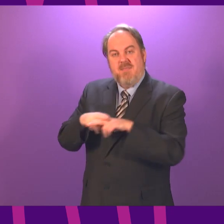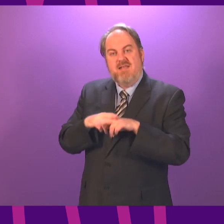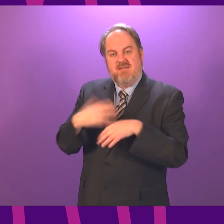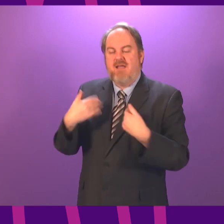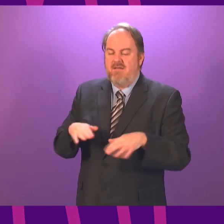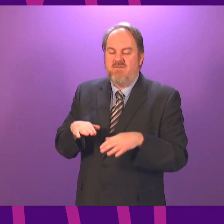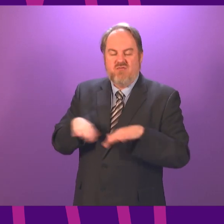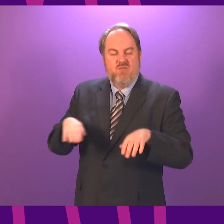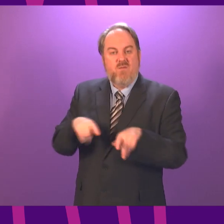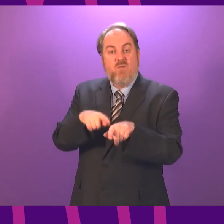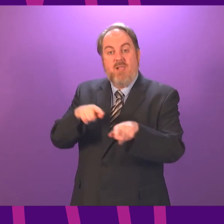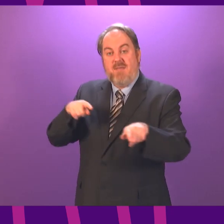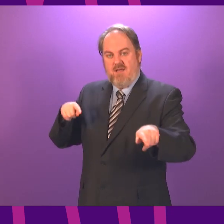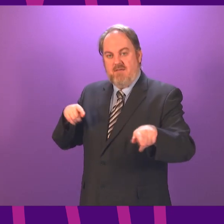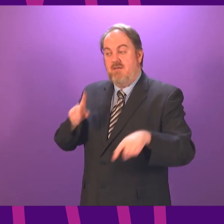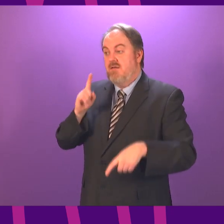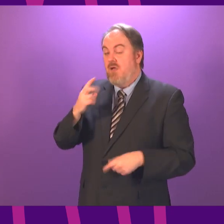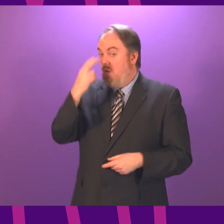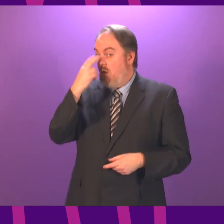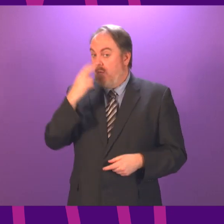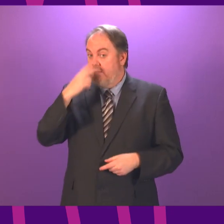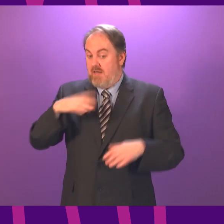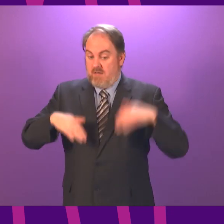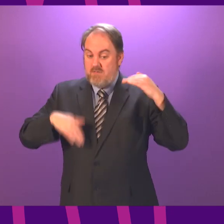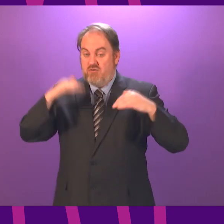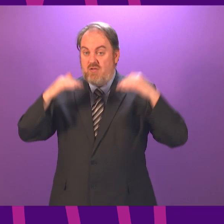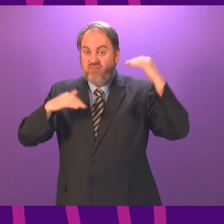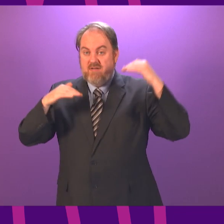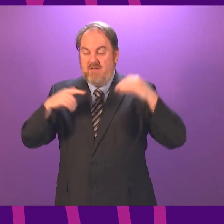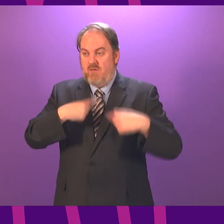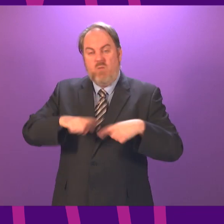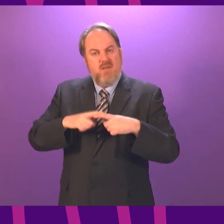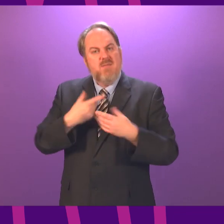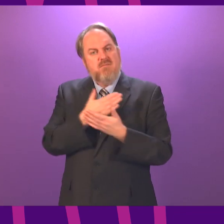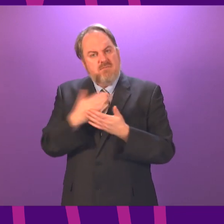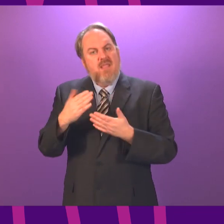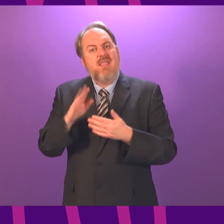For older pupils, we were able to provide clarity yesterday that national 5, higher